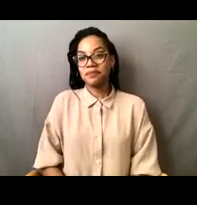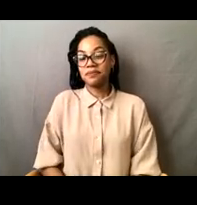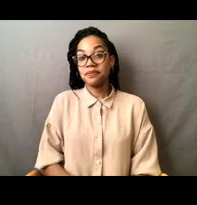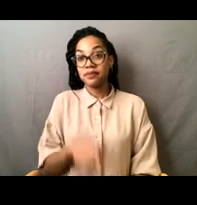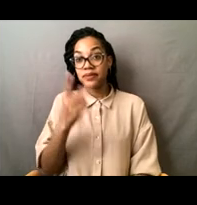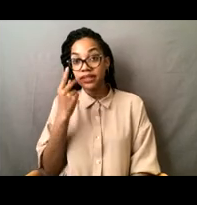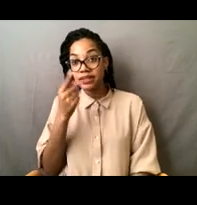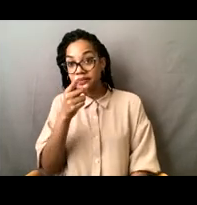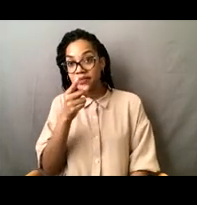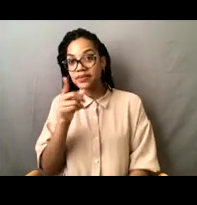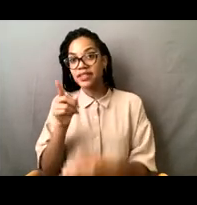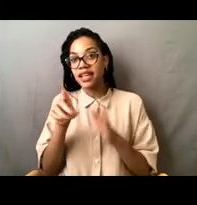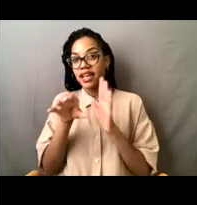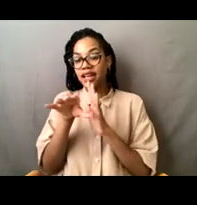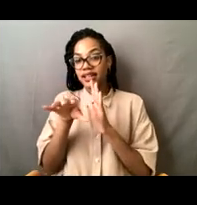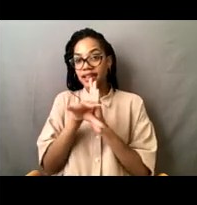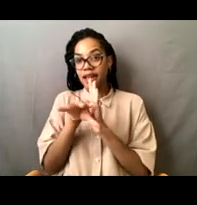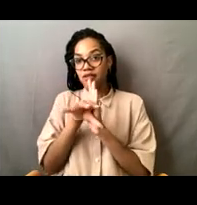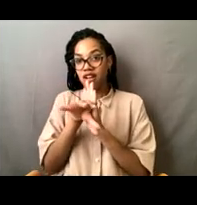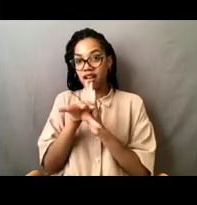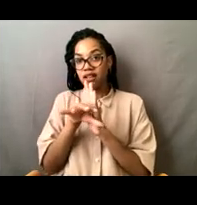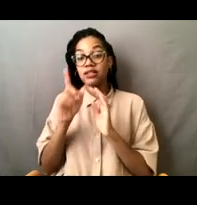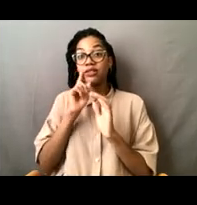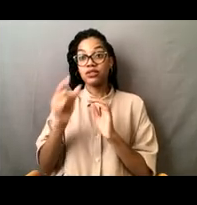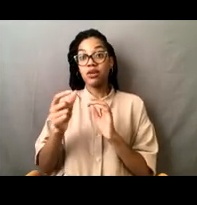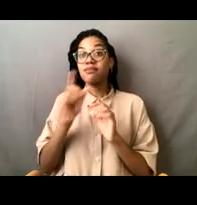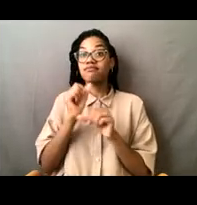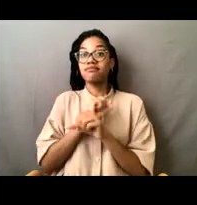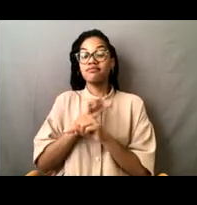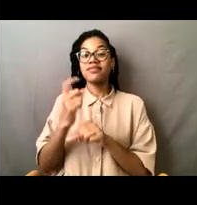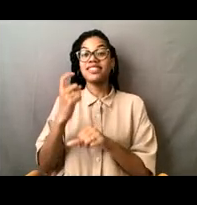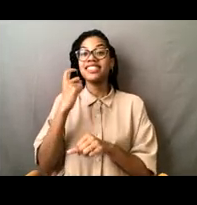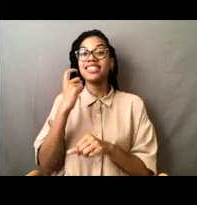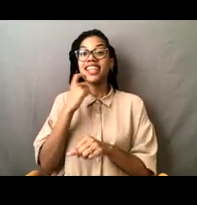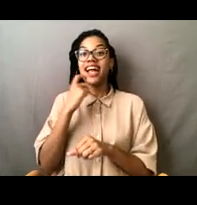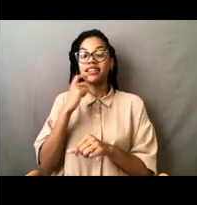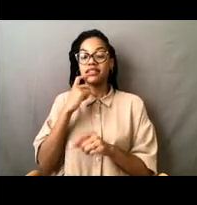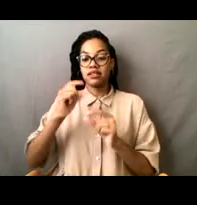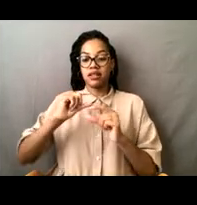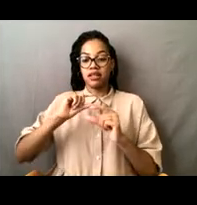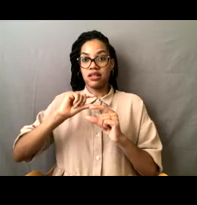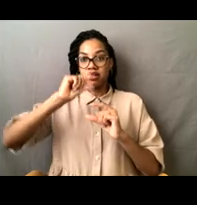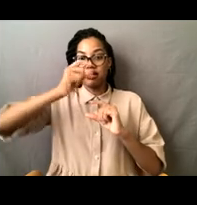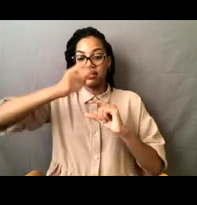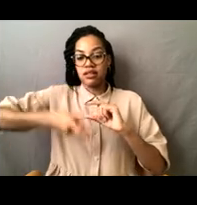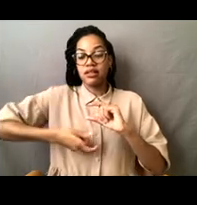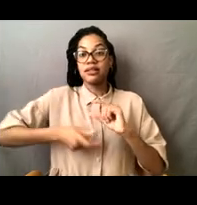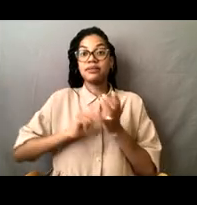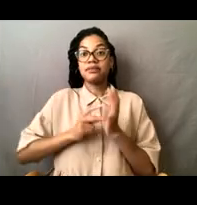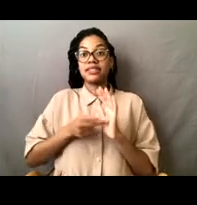and you can see that this is all glass, so the camera can go up and around. And then in the back, there are propellers.